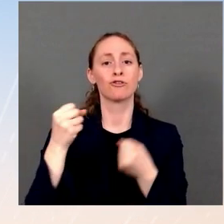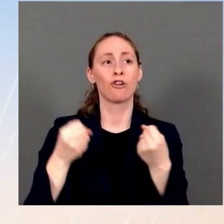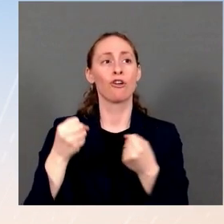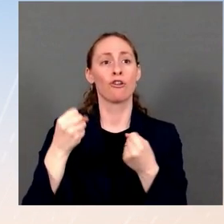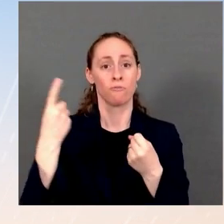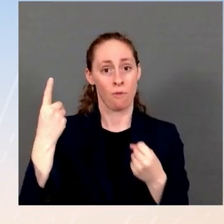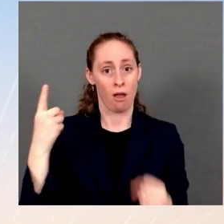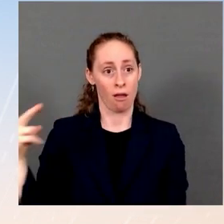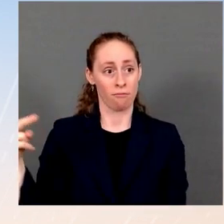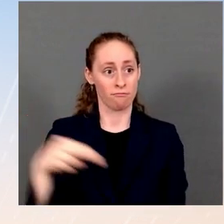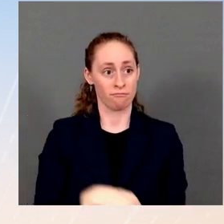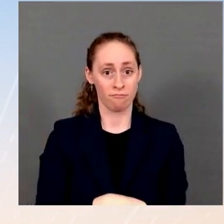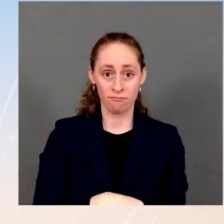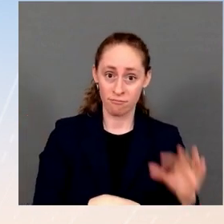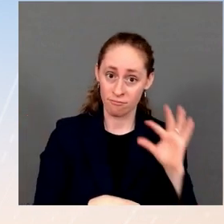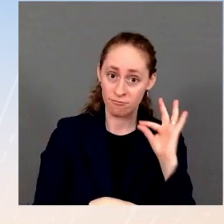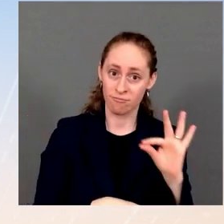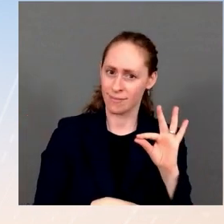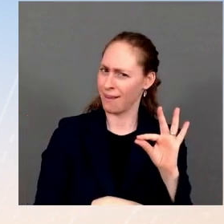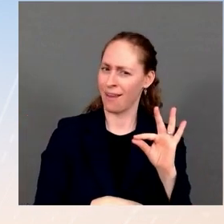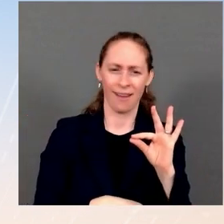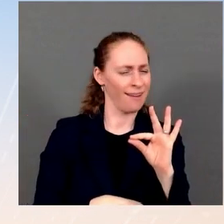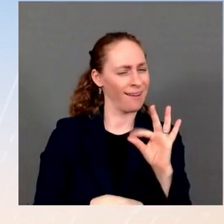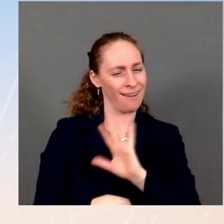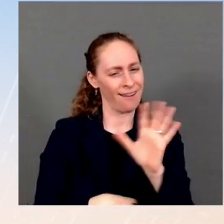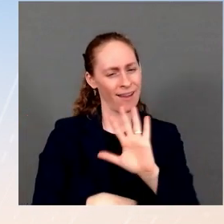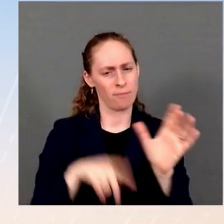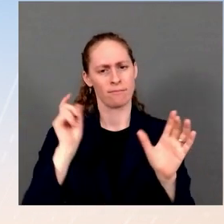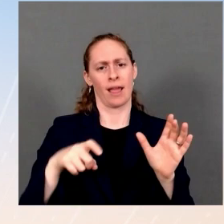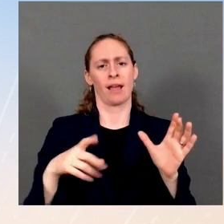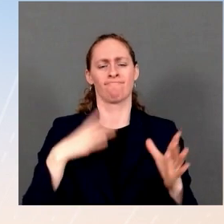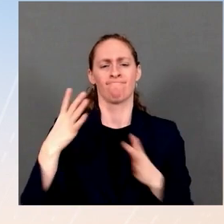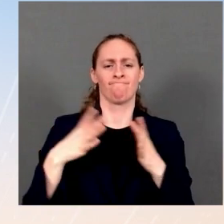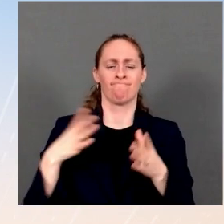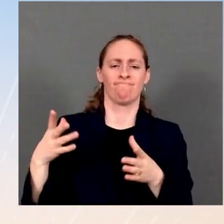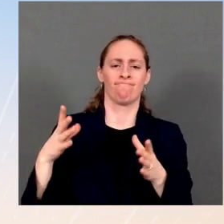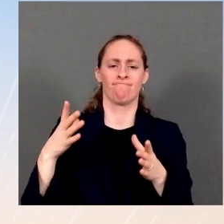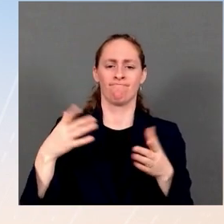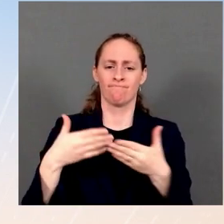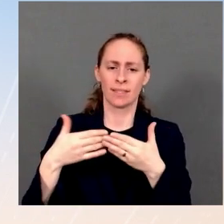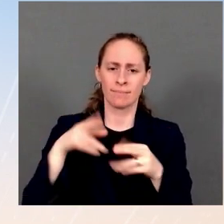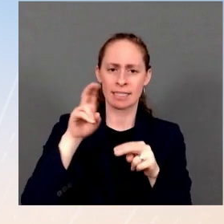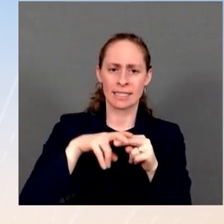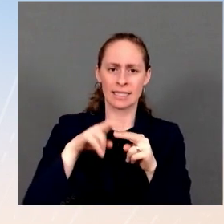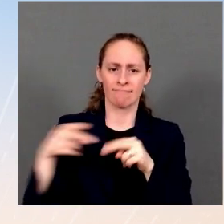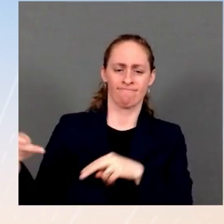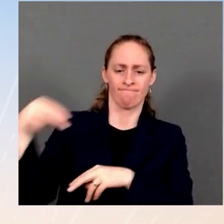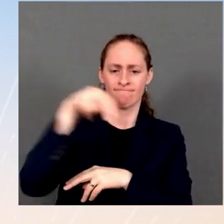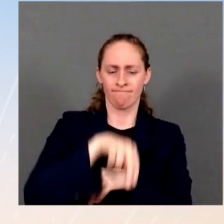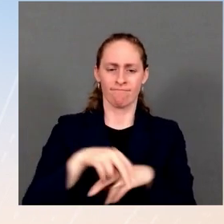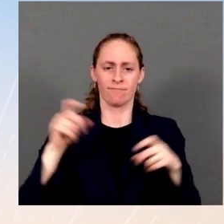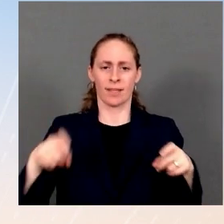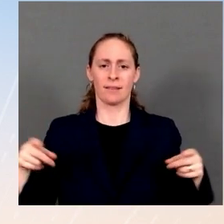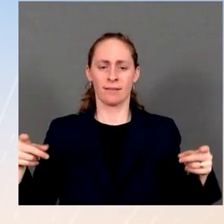before they start driving. We're going to invest. We're going to set standards. We're going to bring technical assistance.